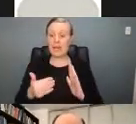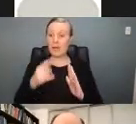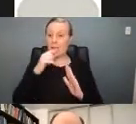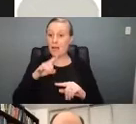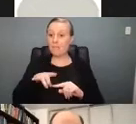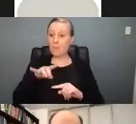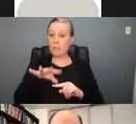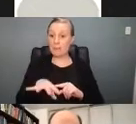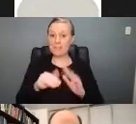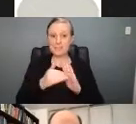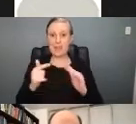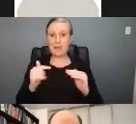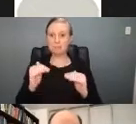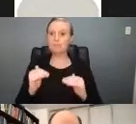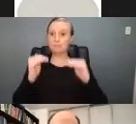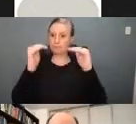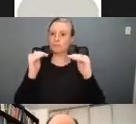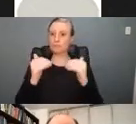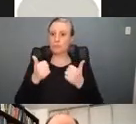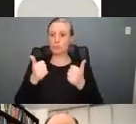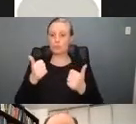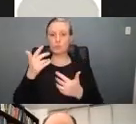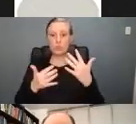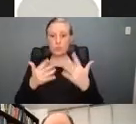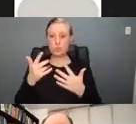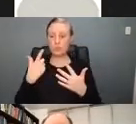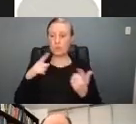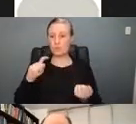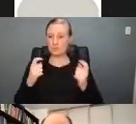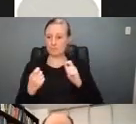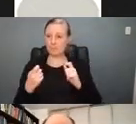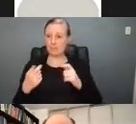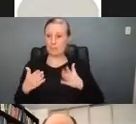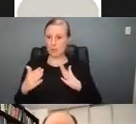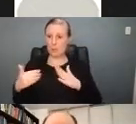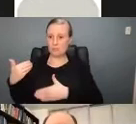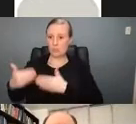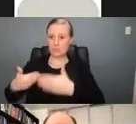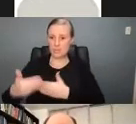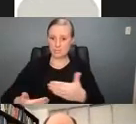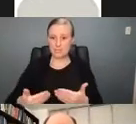new approach that we've taken. That reflects the fact that for many Australians affordability